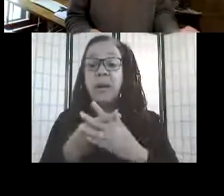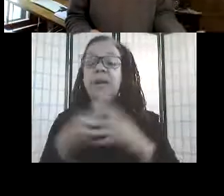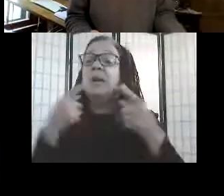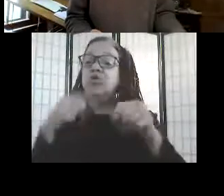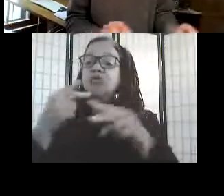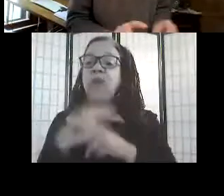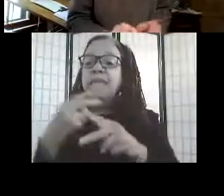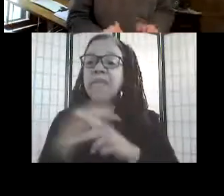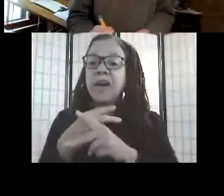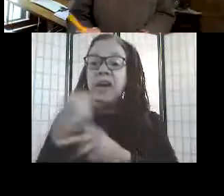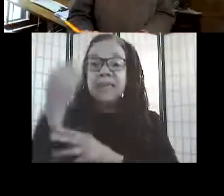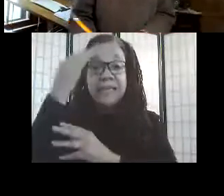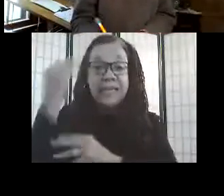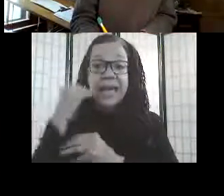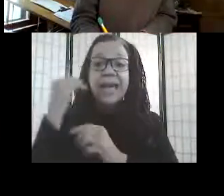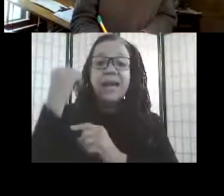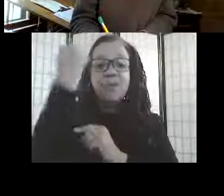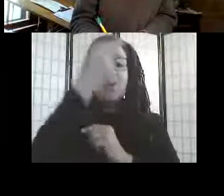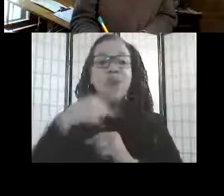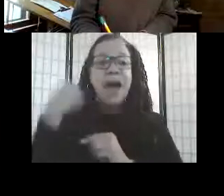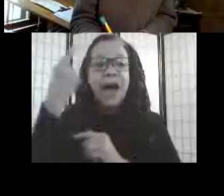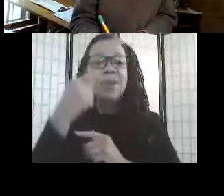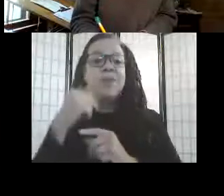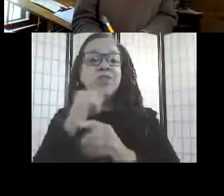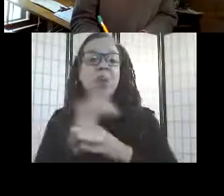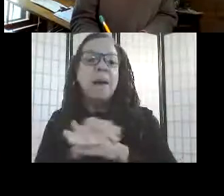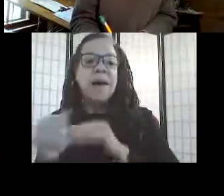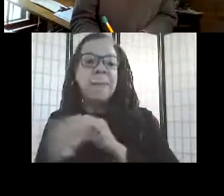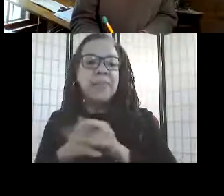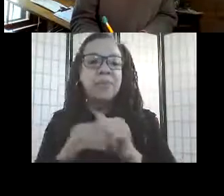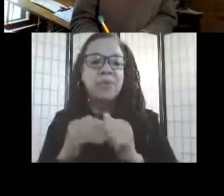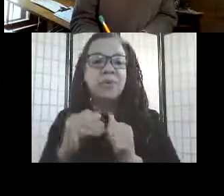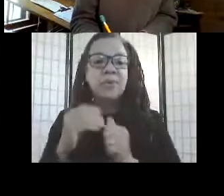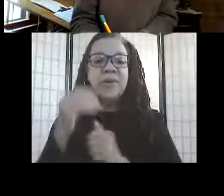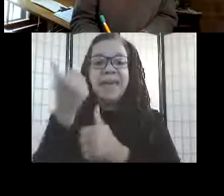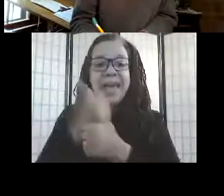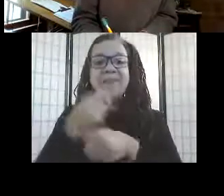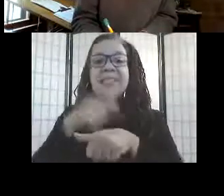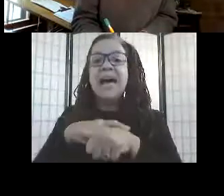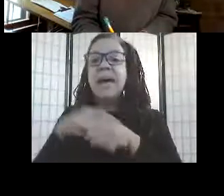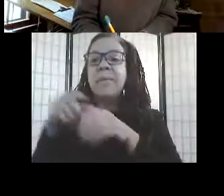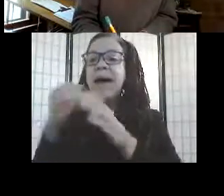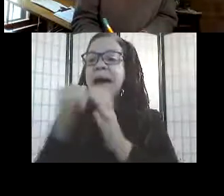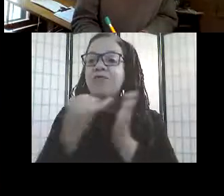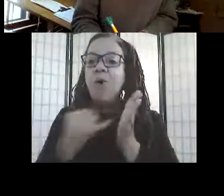oval or circular? And now I'm totally comfortable with the fact that every time I draw him, he's a little different. You know, every time